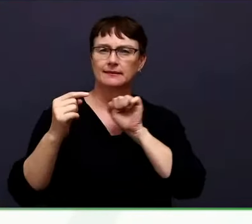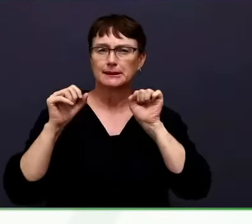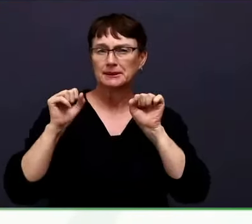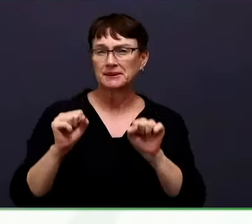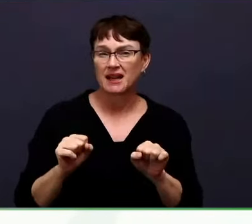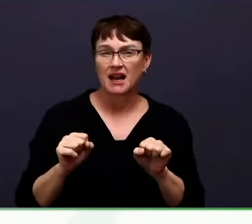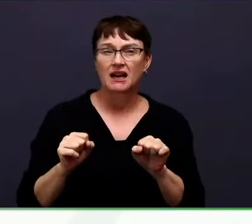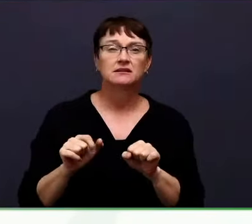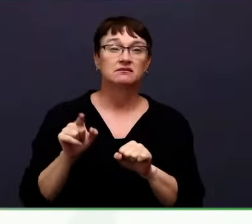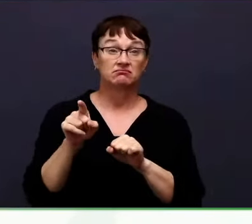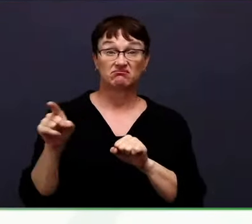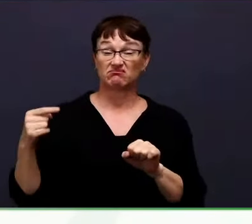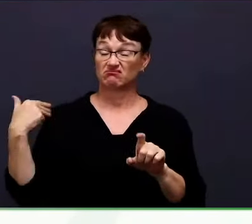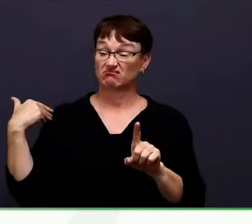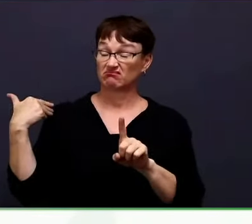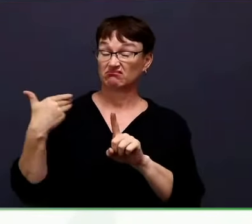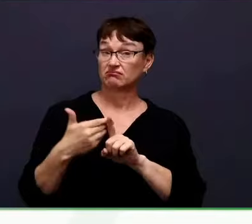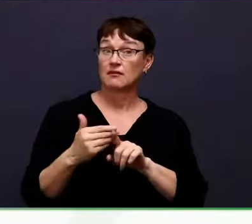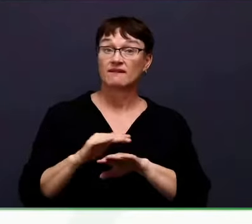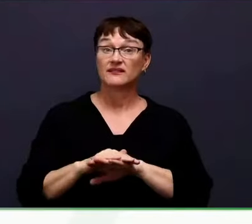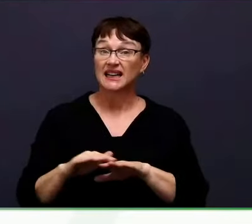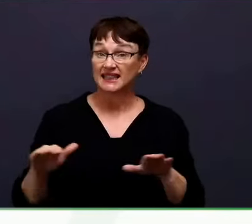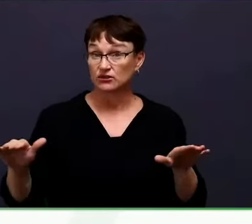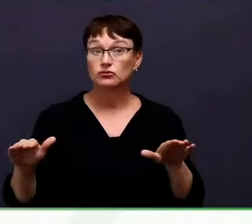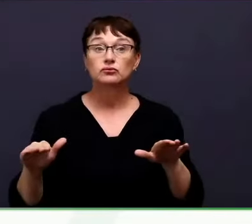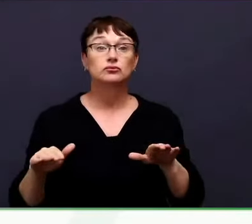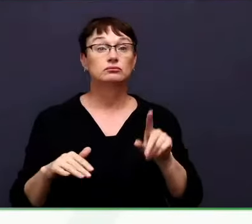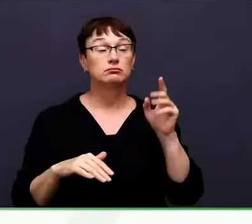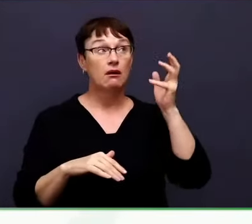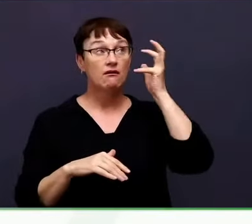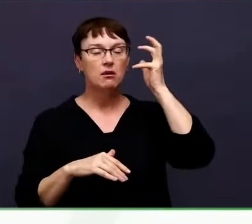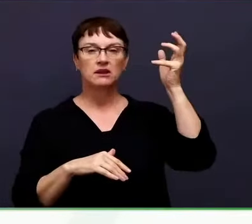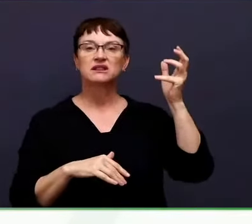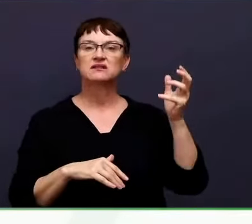welfare and senior welfare officials, written a position paper